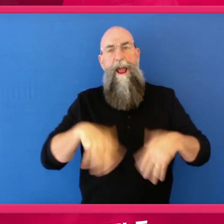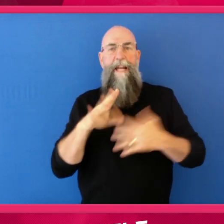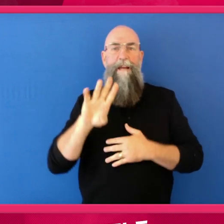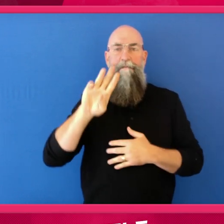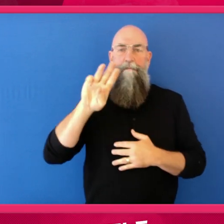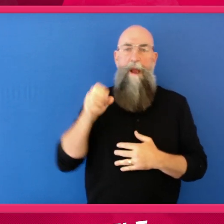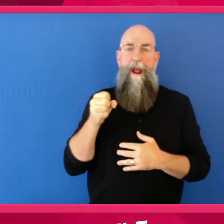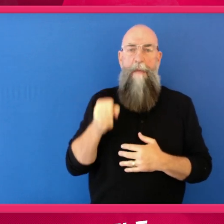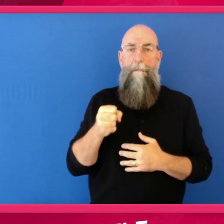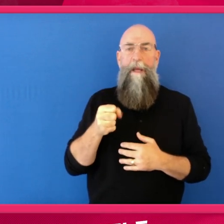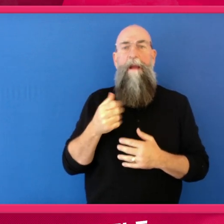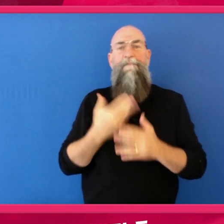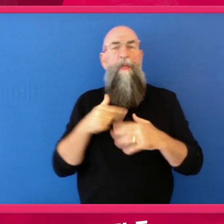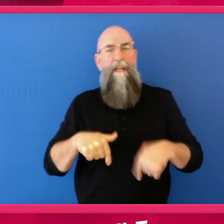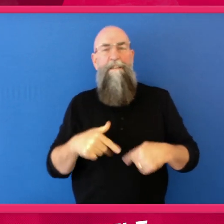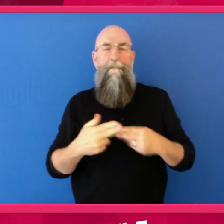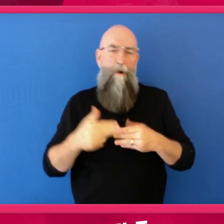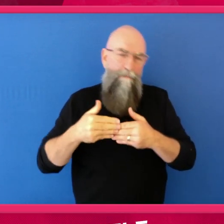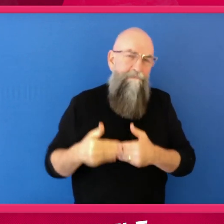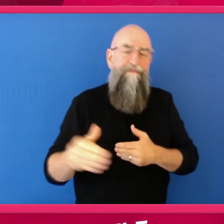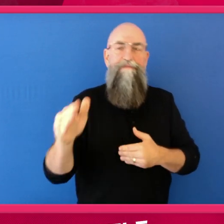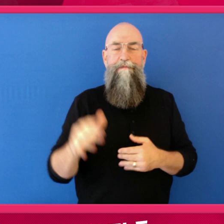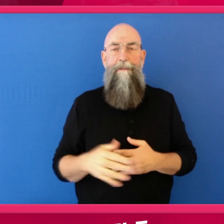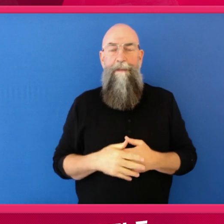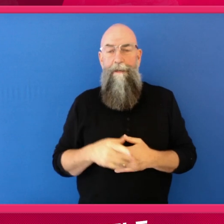Georgie Tunny: You're gonna make Kurt cry guys. Kurt Fearnley: It's so good. It's so good. Georgie Tunny: You've got the brief. Well